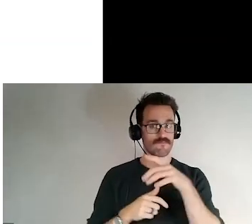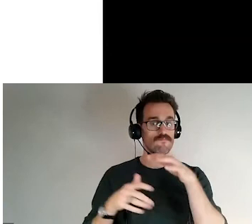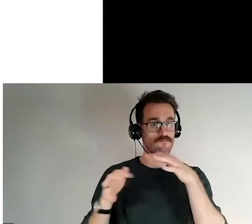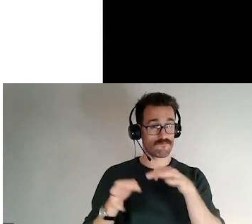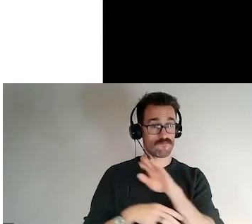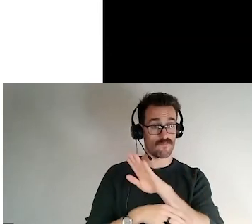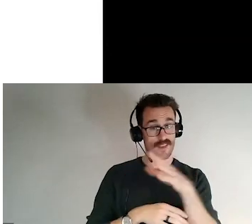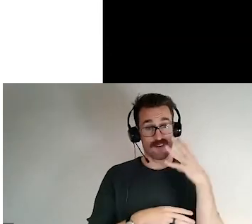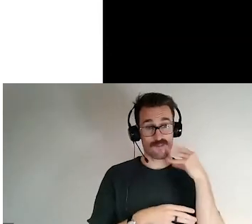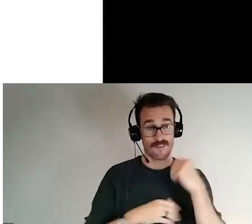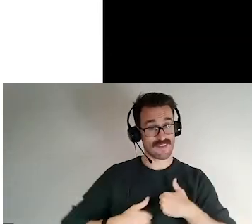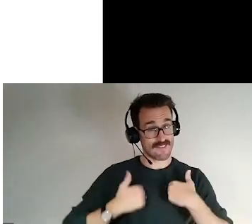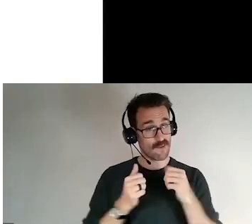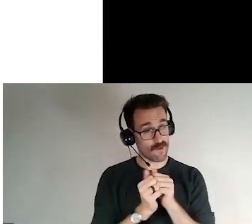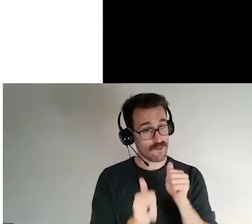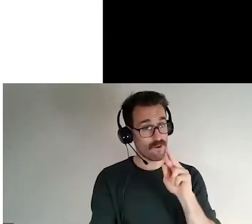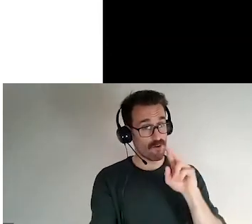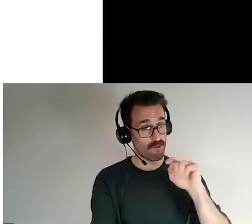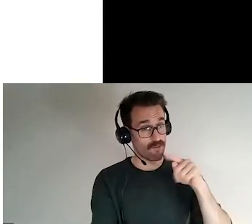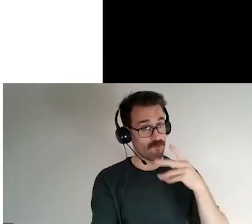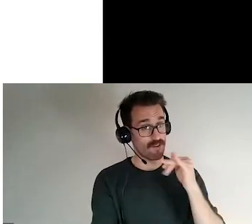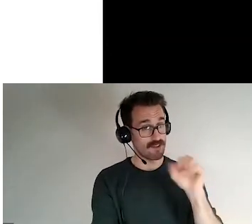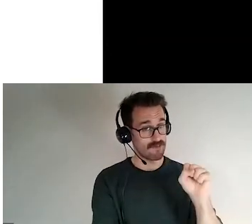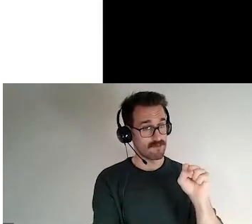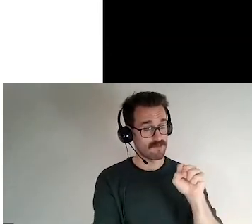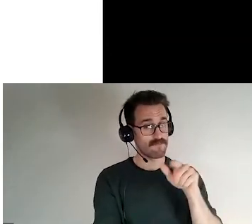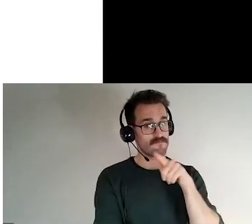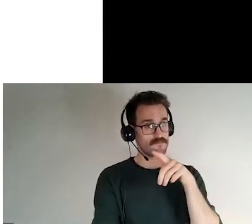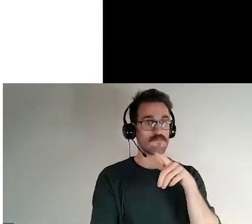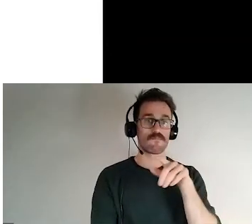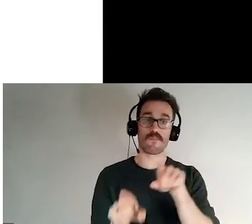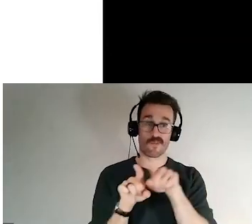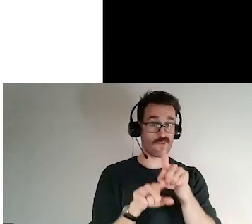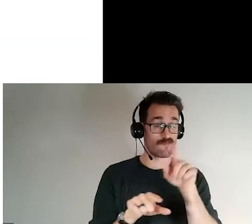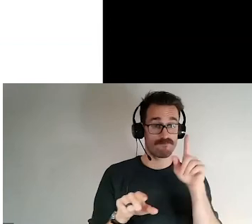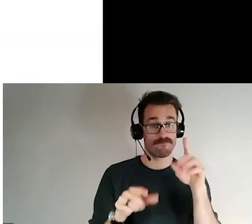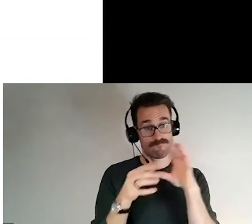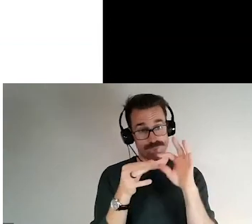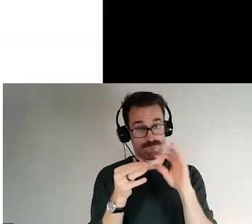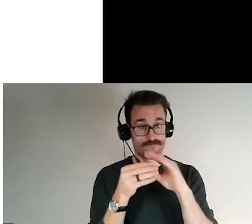arthritis including them providing their input as well as their feedback and review of resources.